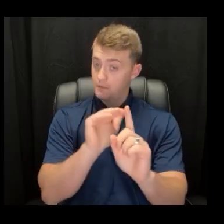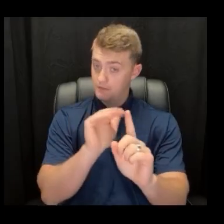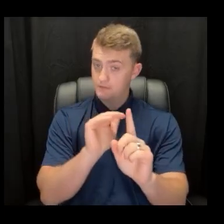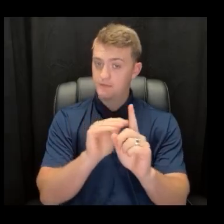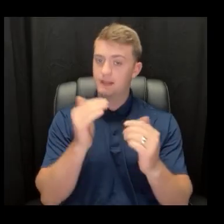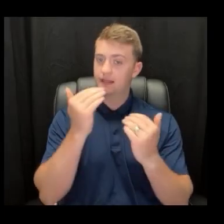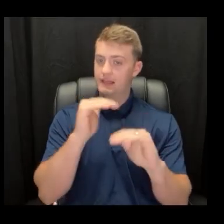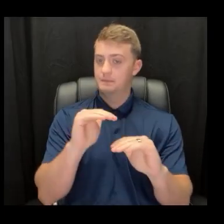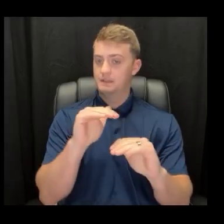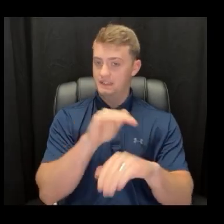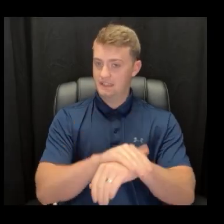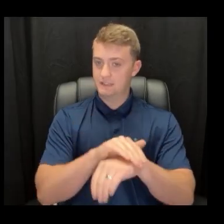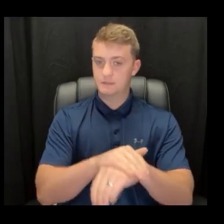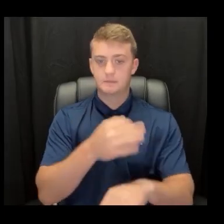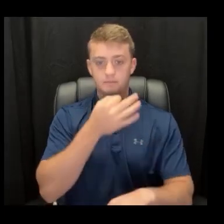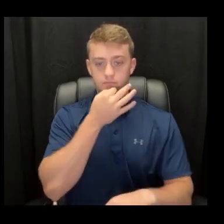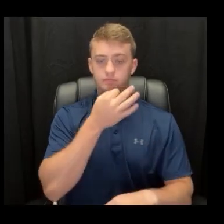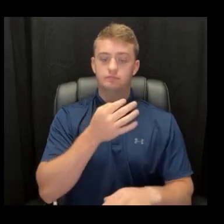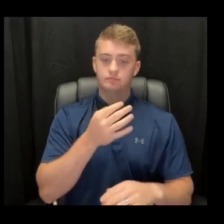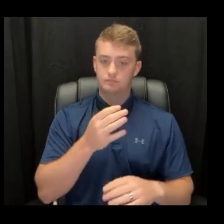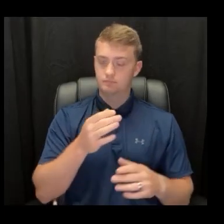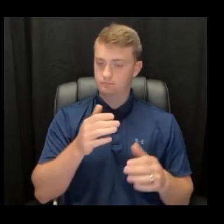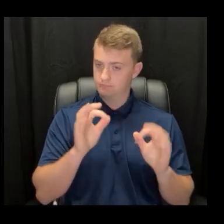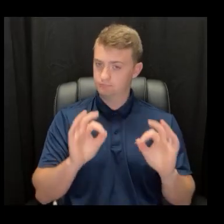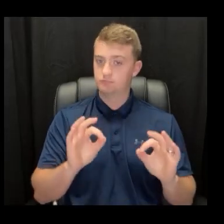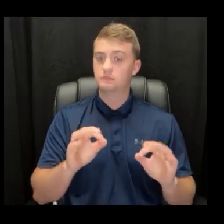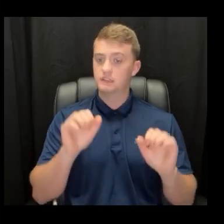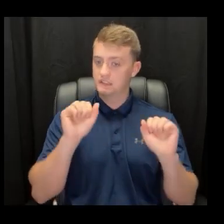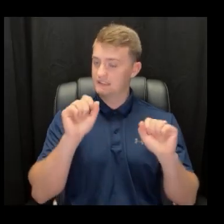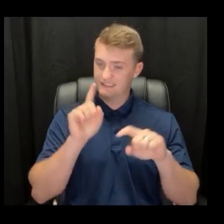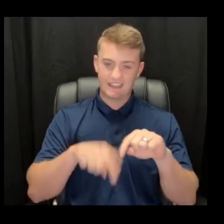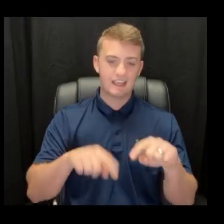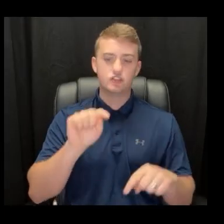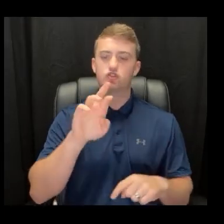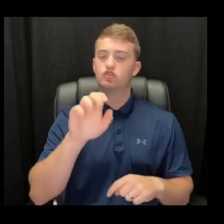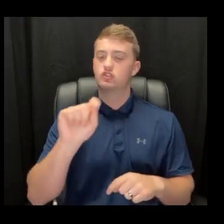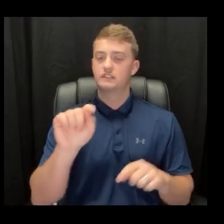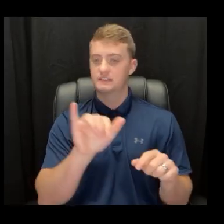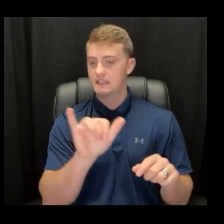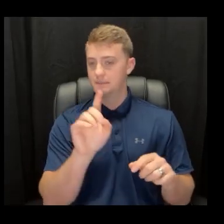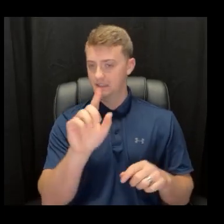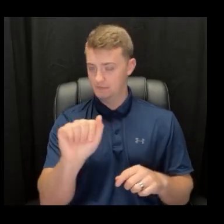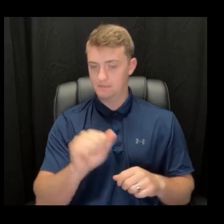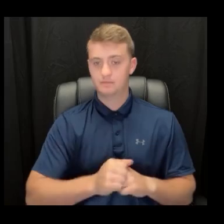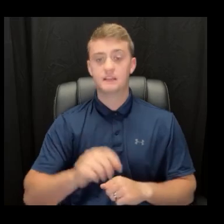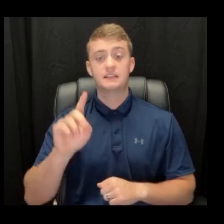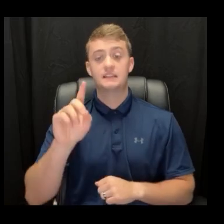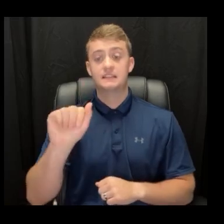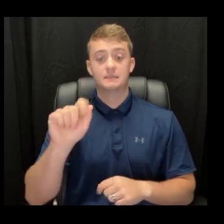limited English proficiency cannot be treated as a disability and disability cannot excuse